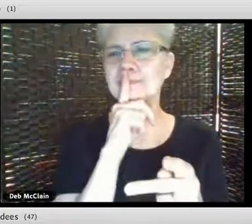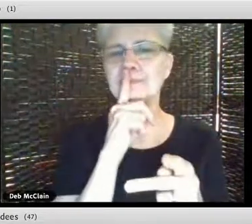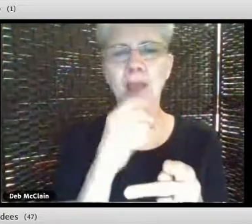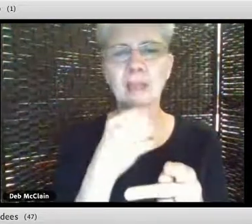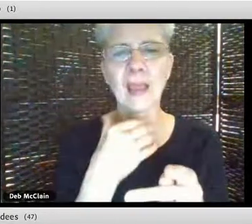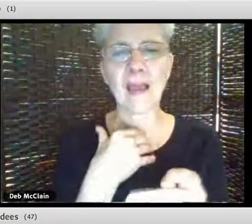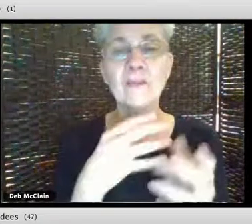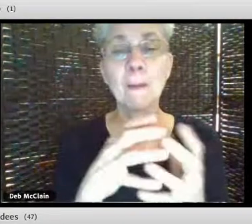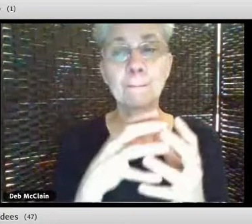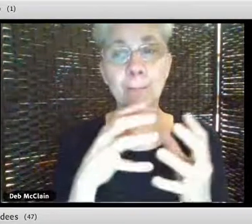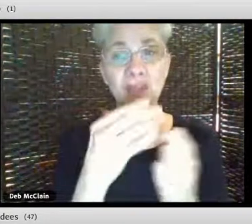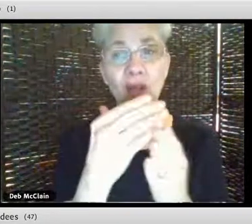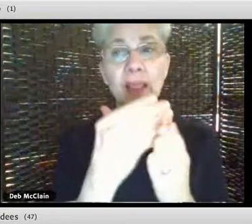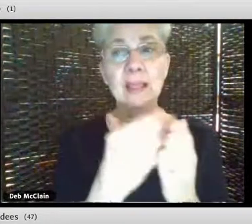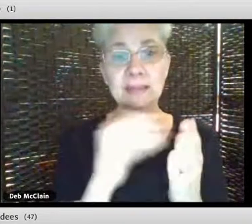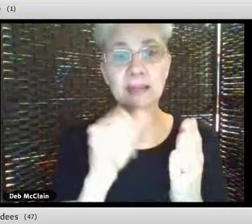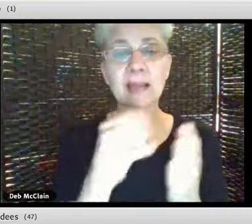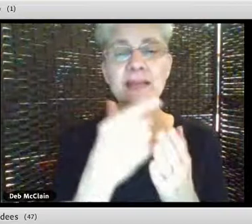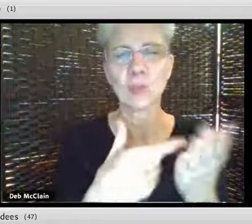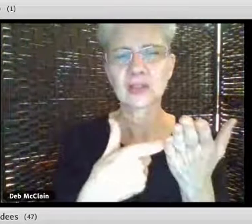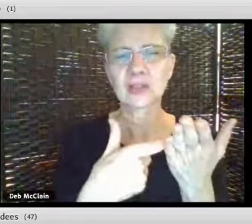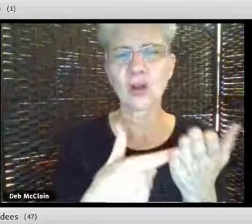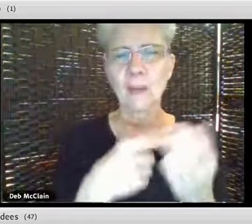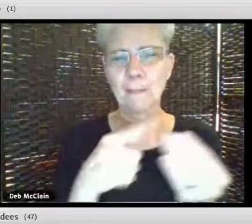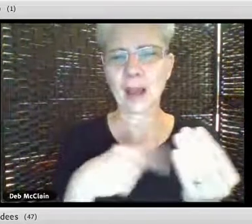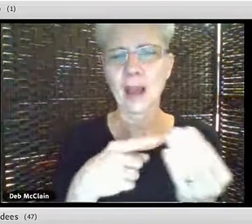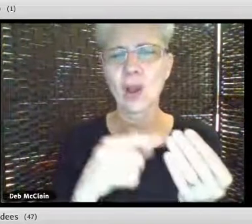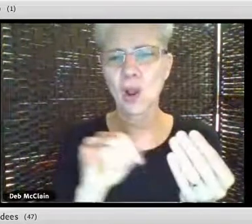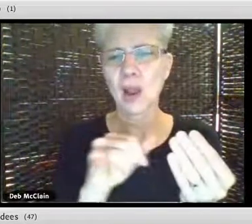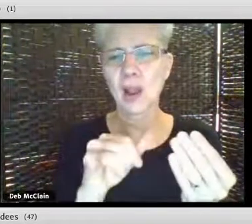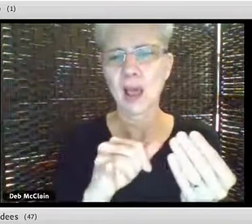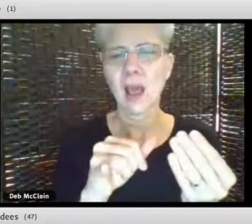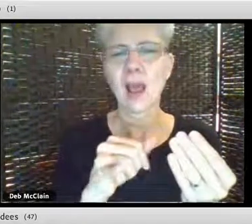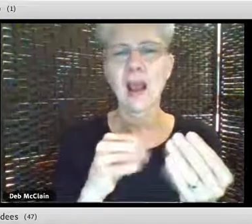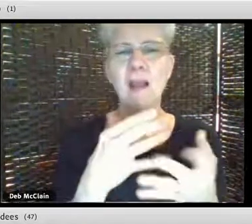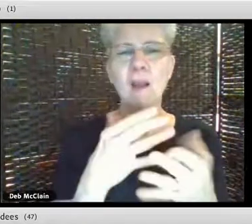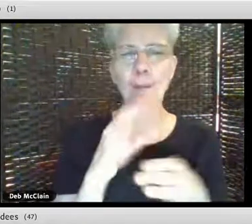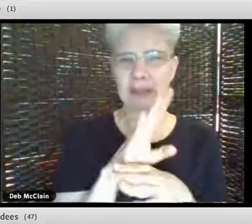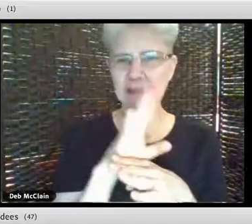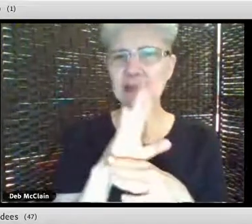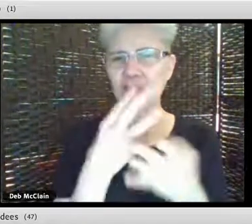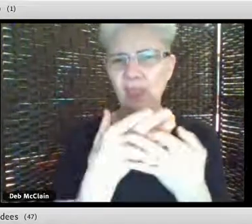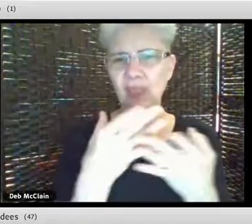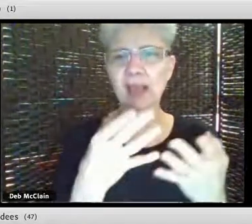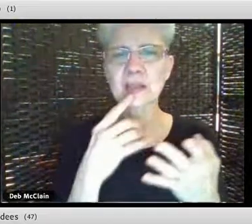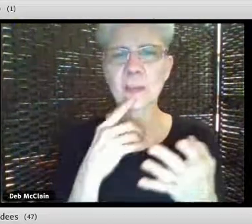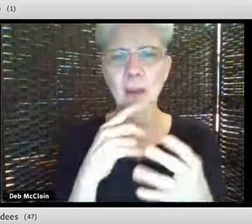Some of the ones we're going to cover, like -- they've got things for business, but if you go down to the very bottom of this page,